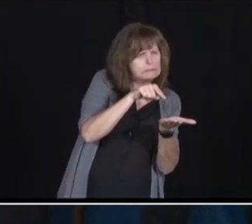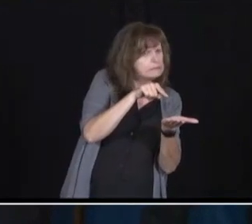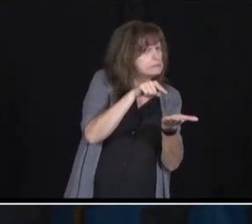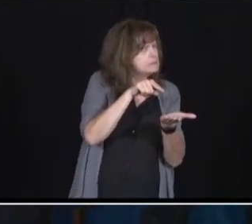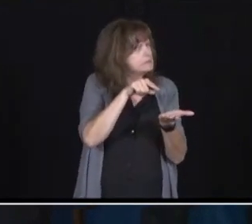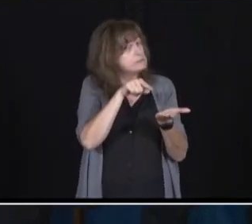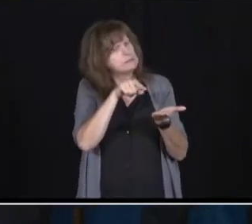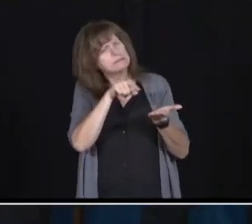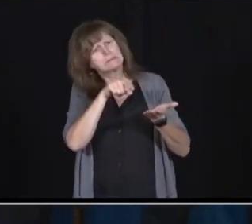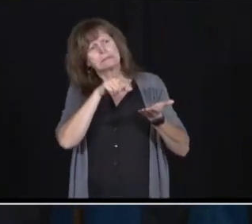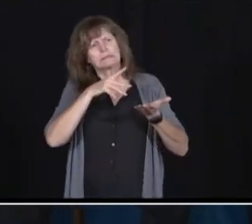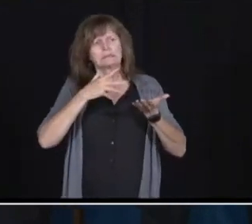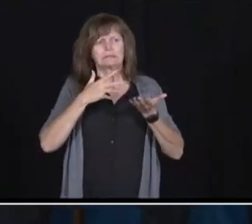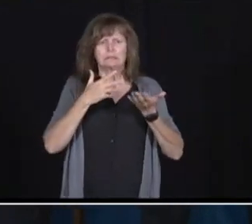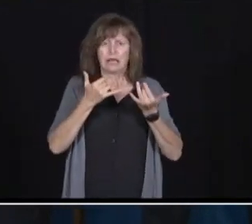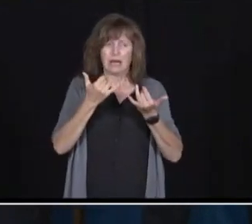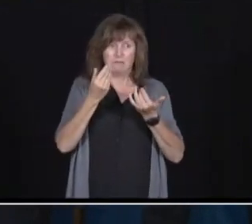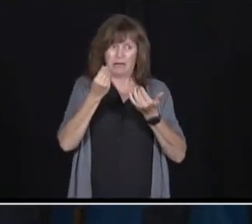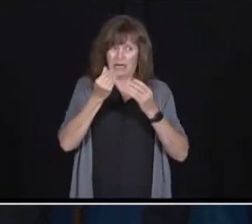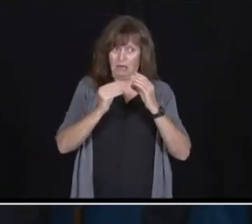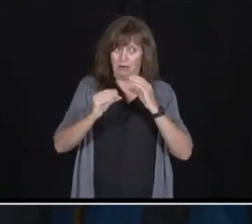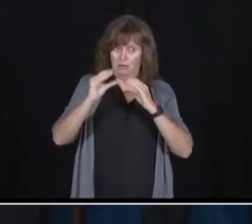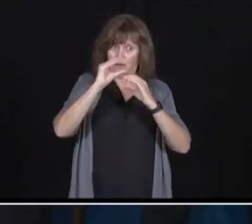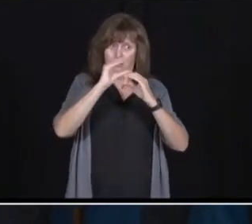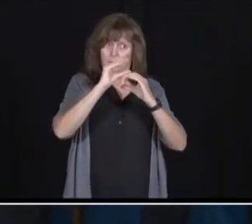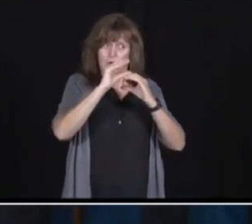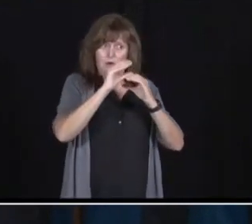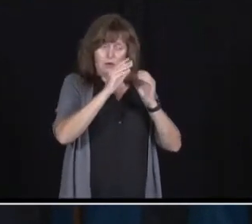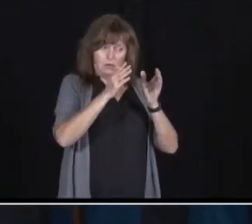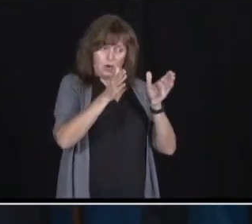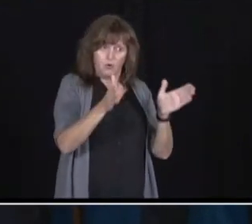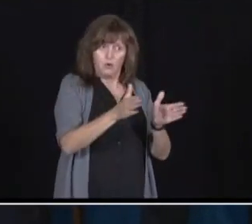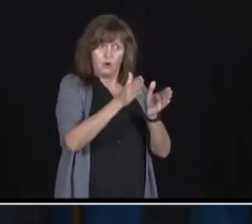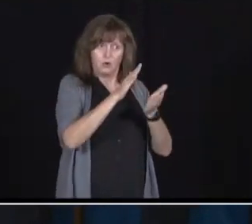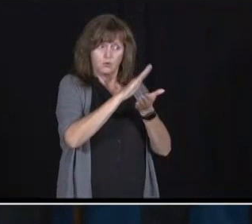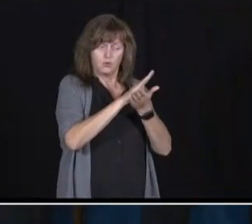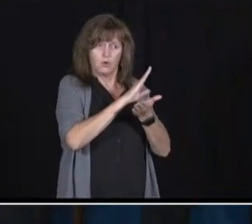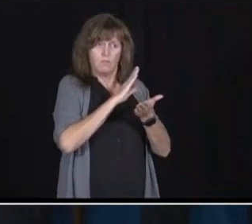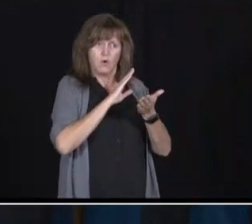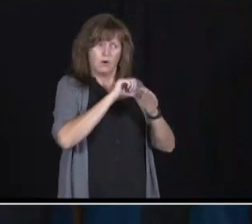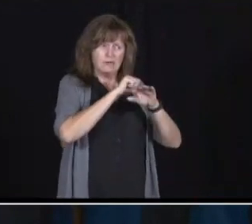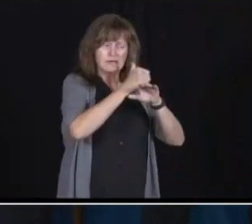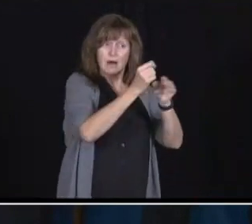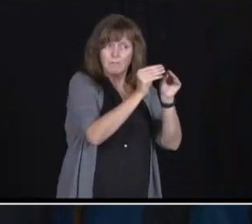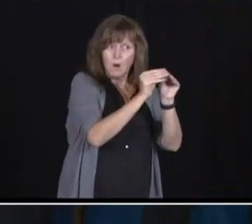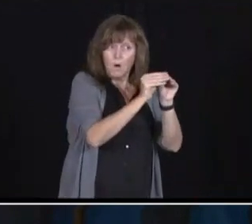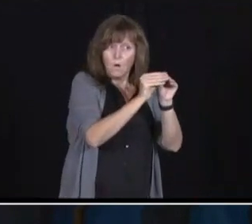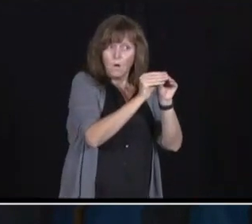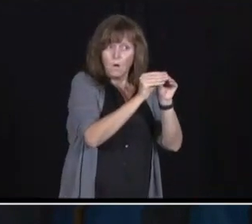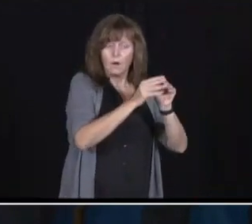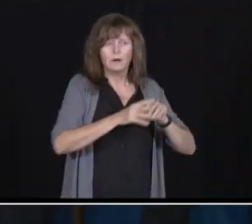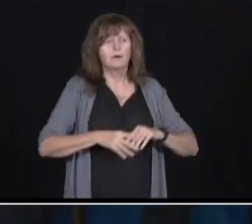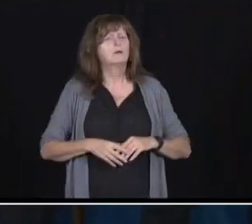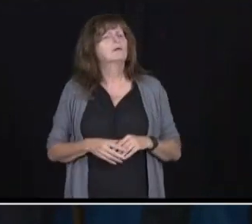focus for vulnerable schools where we know there have already been the most COVID-19 cases? Is this something you want to focus on and